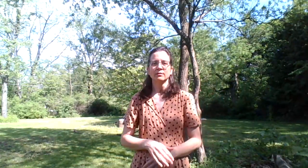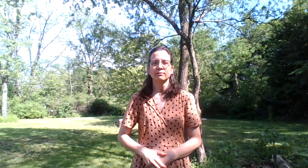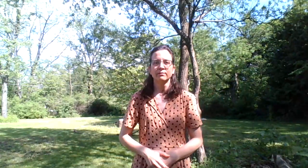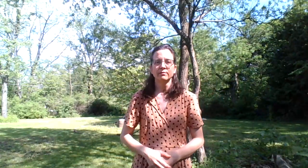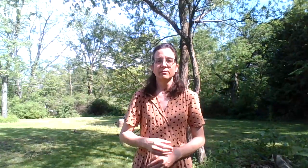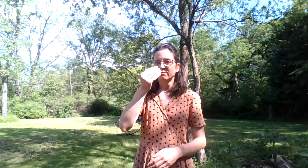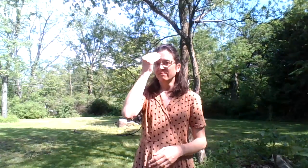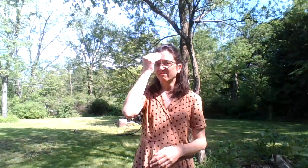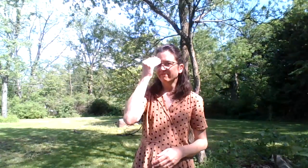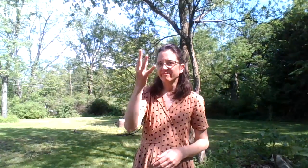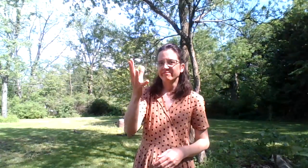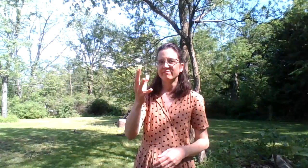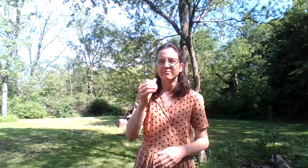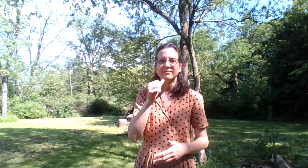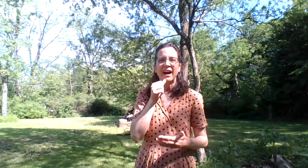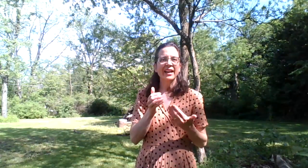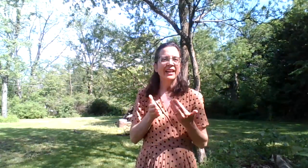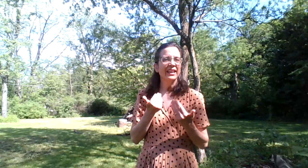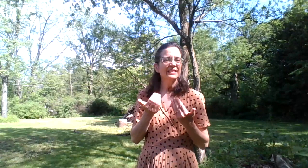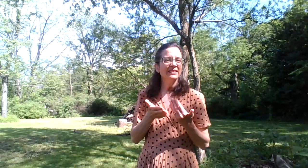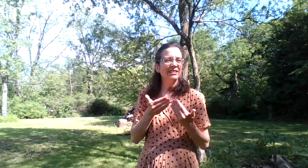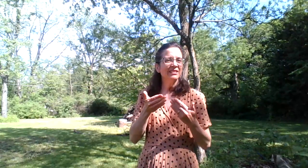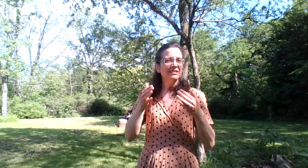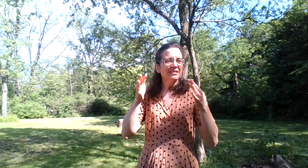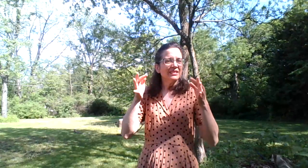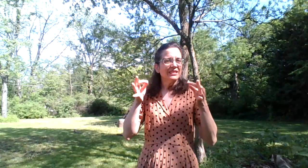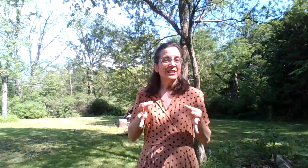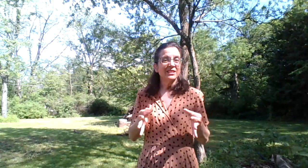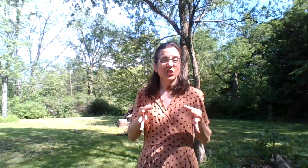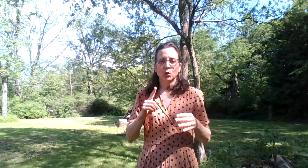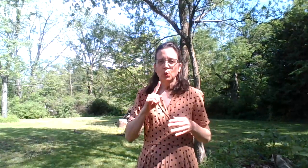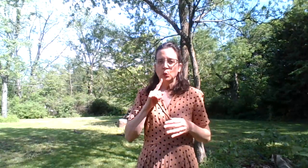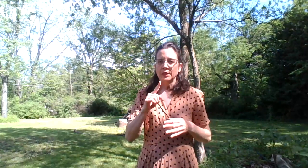I wanted to let you know, this was not an easy decision.